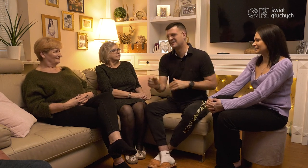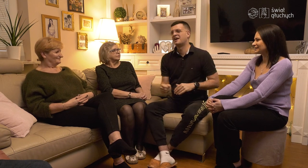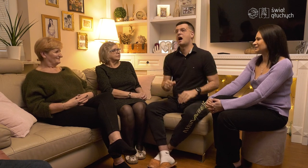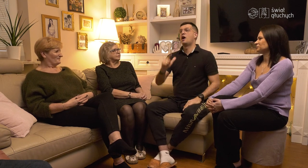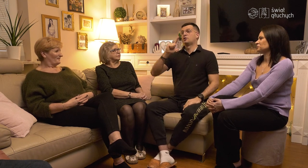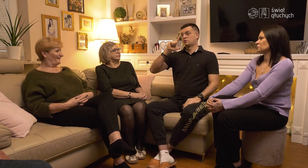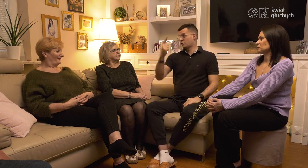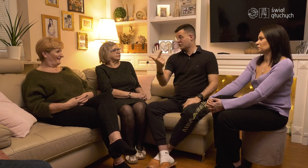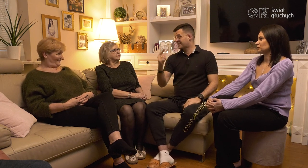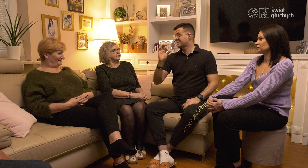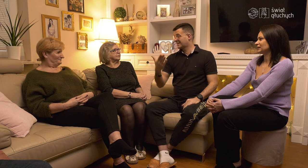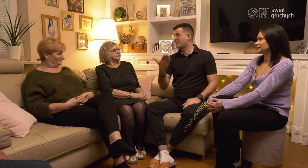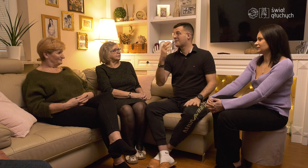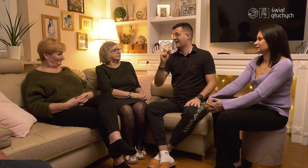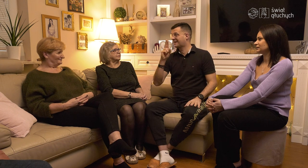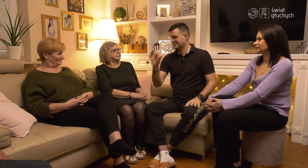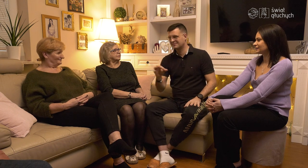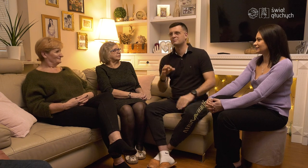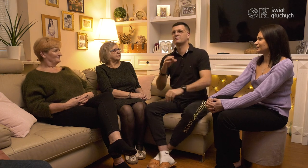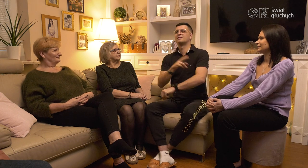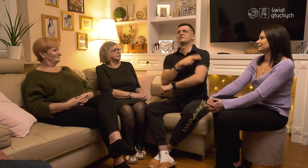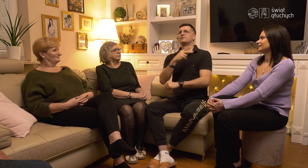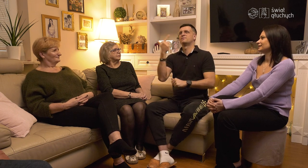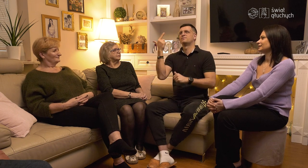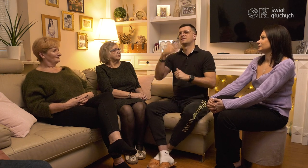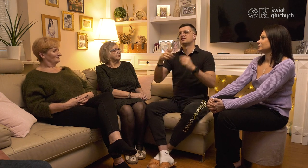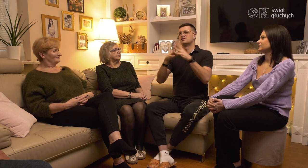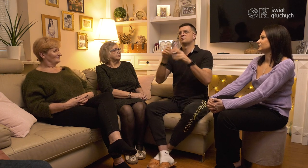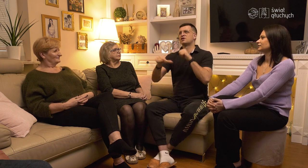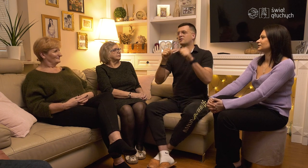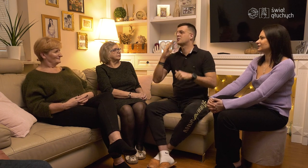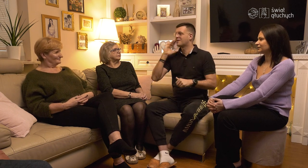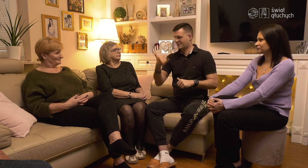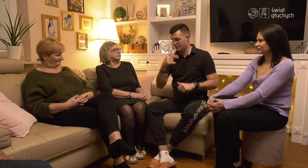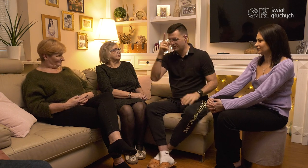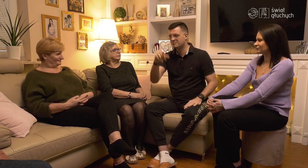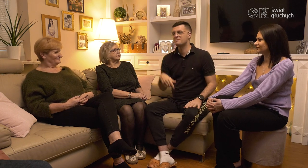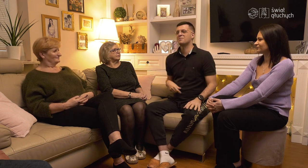And when the second son, Maks, was born in 2010 in May,